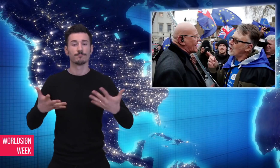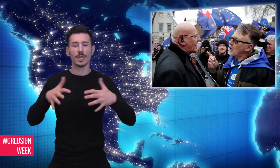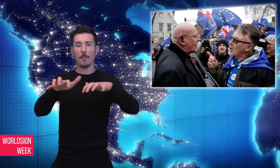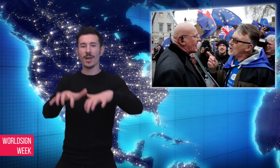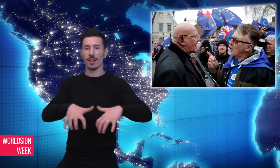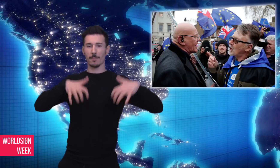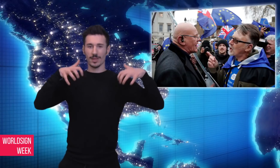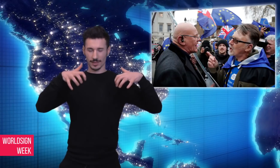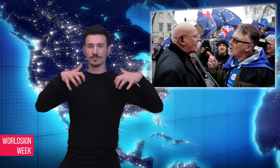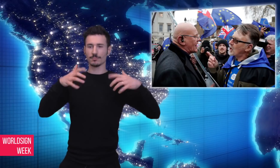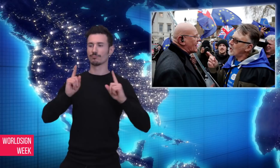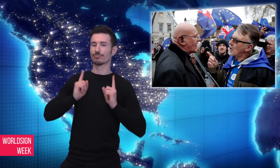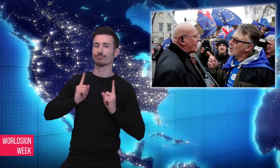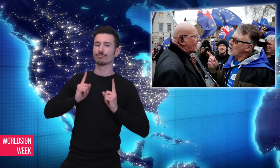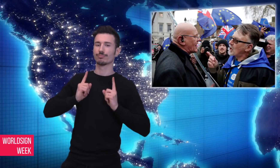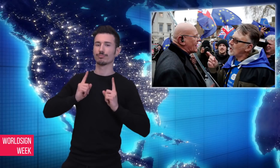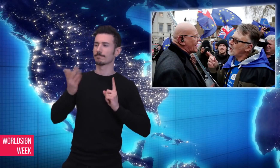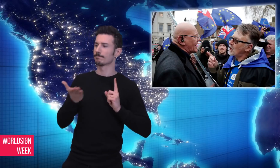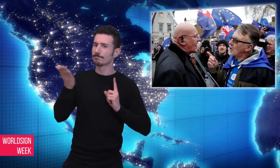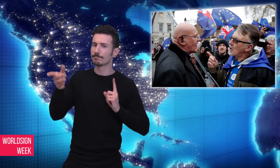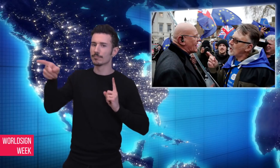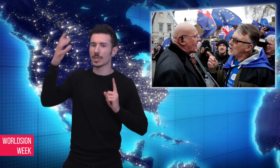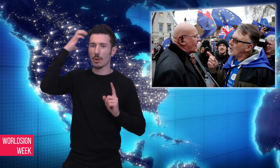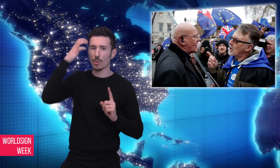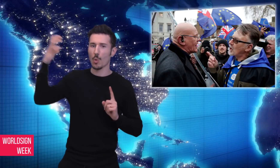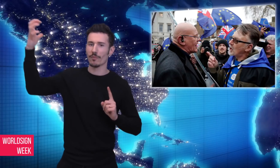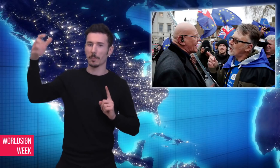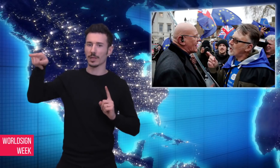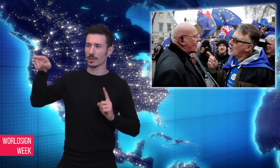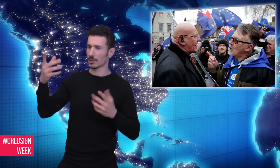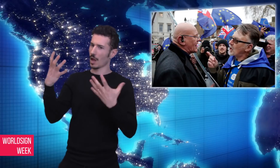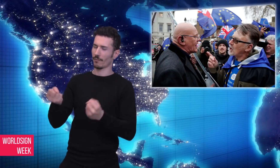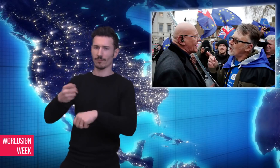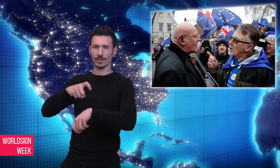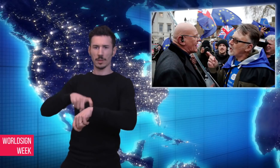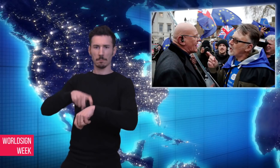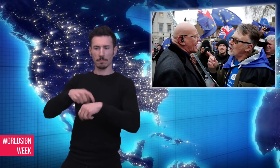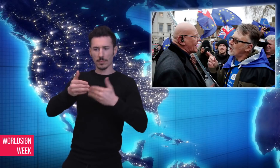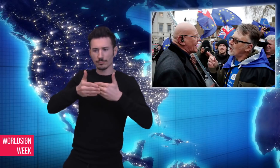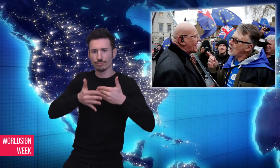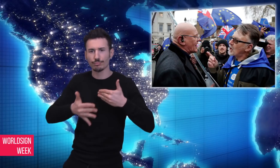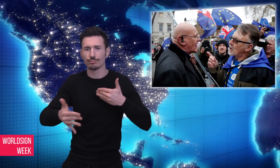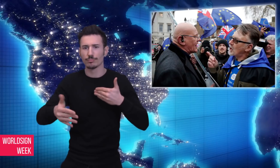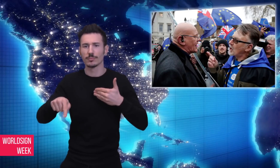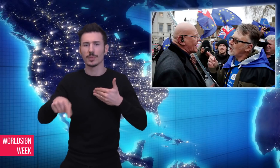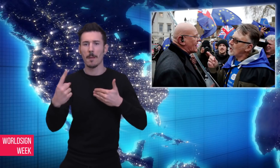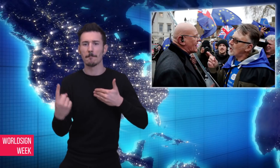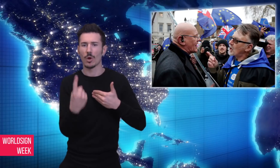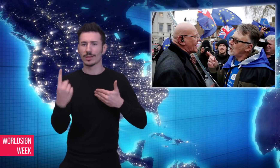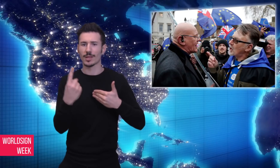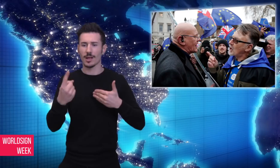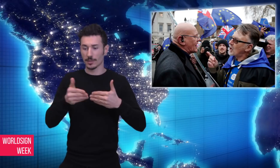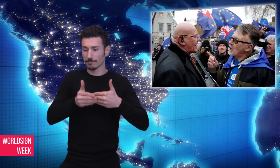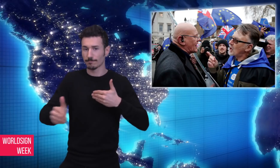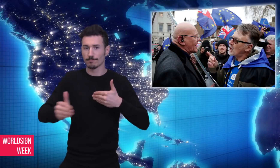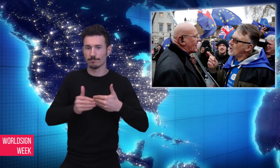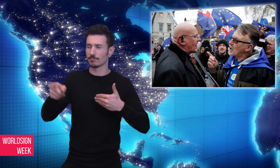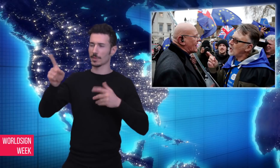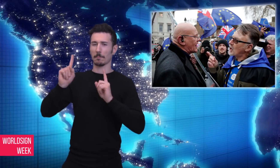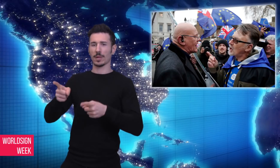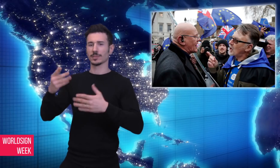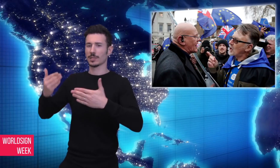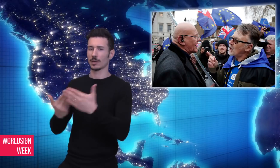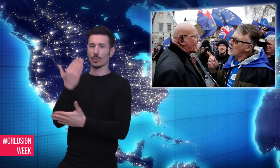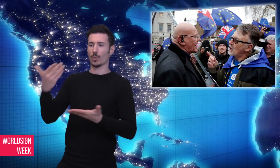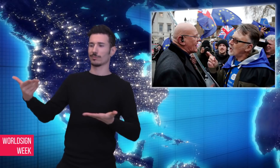Parliament also gave the government until Monday to come